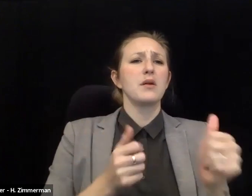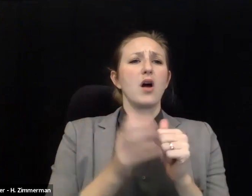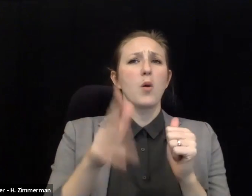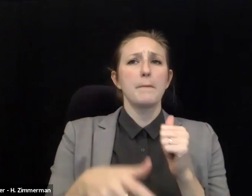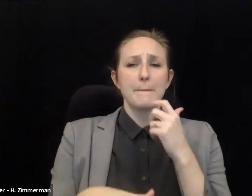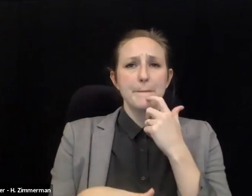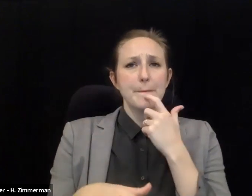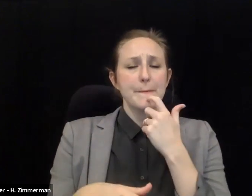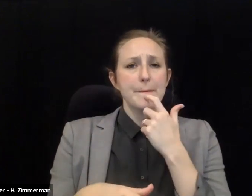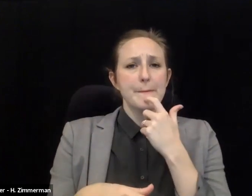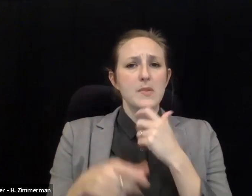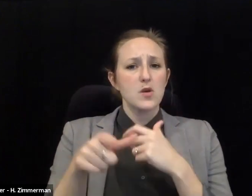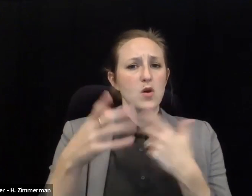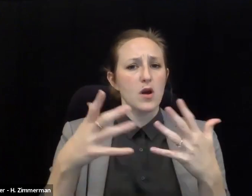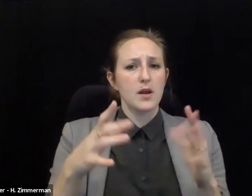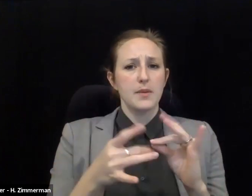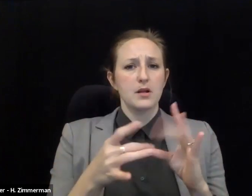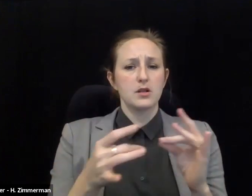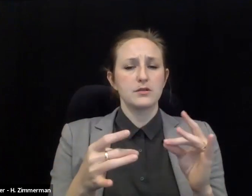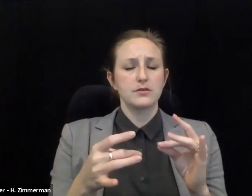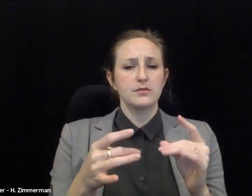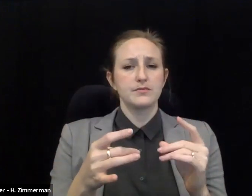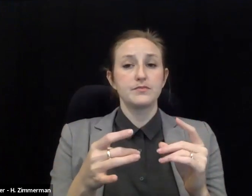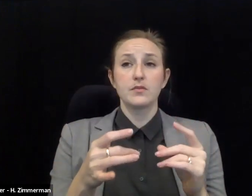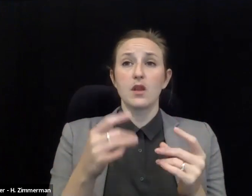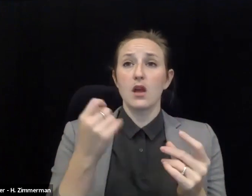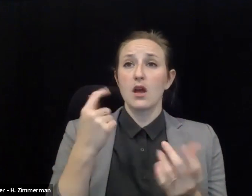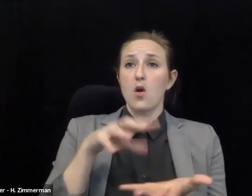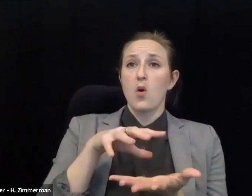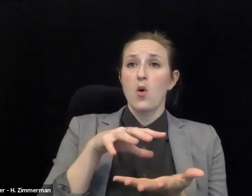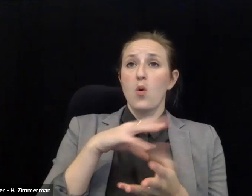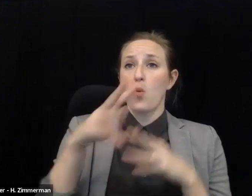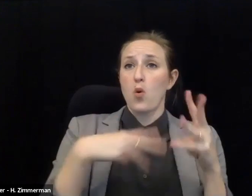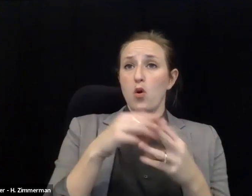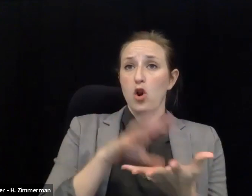World Learning had has transitioned, a number of programs to